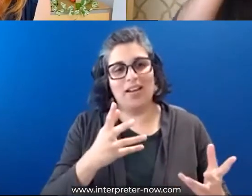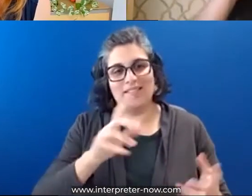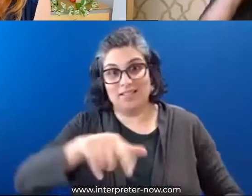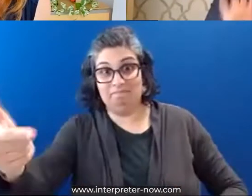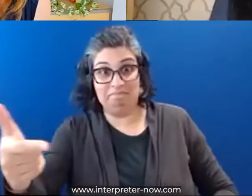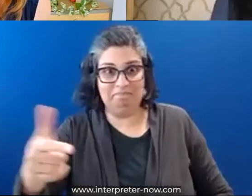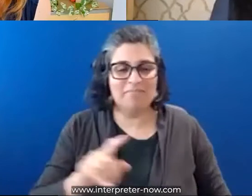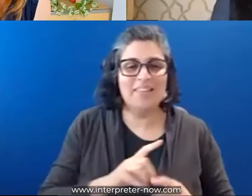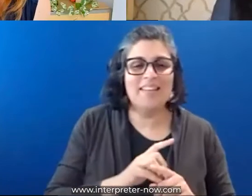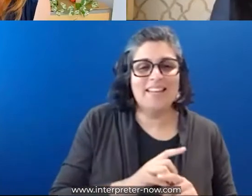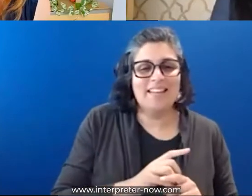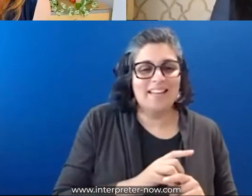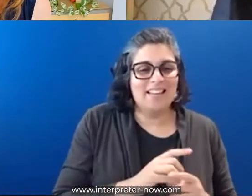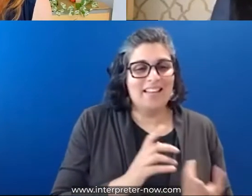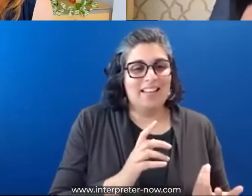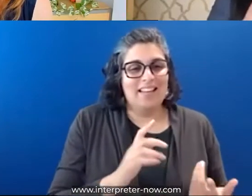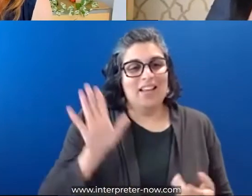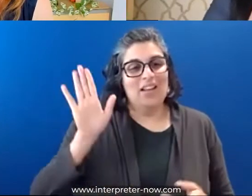Is this being more in your wheelhouse than mine?